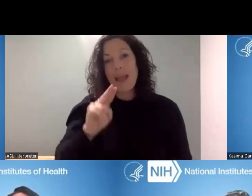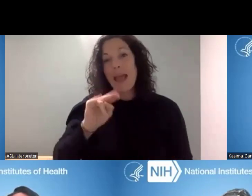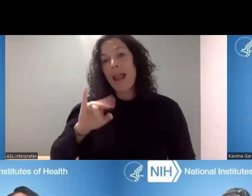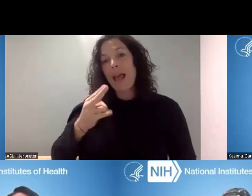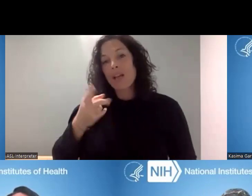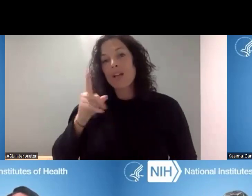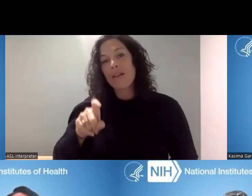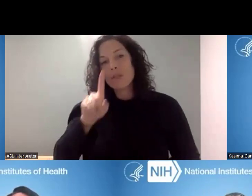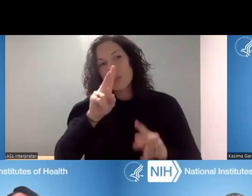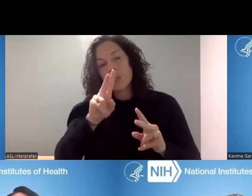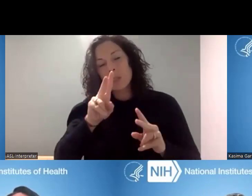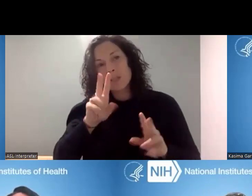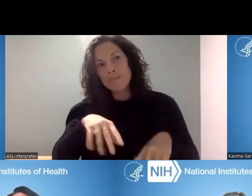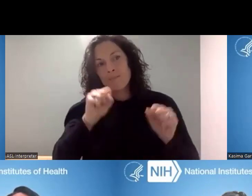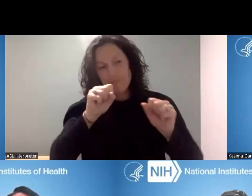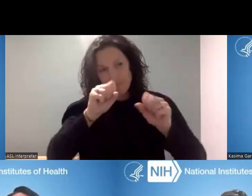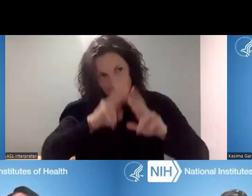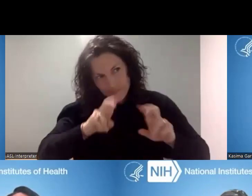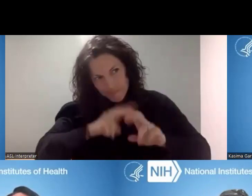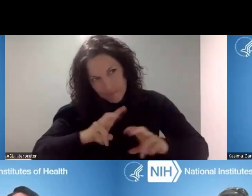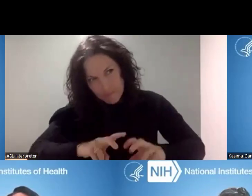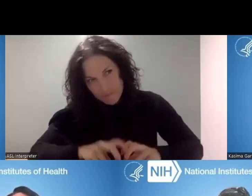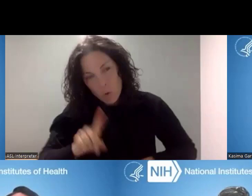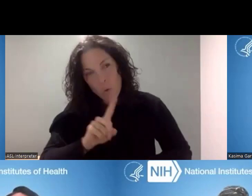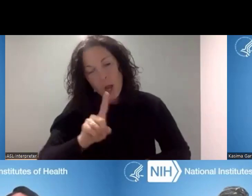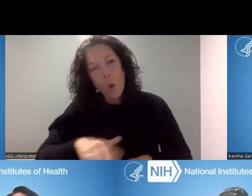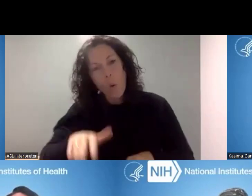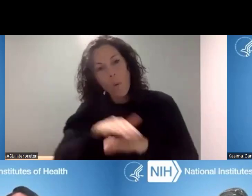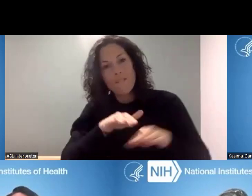conduct an assessment of where the overlap is or was